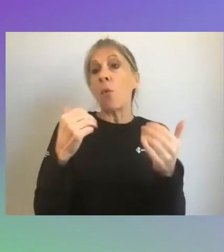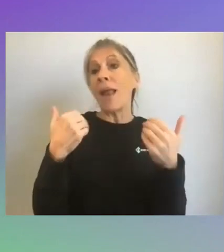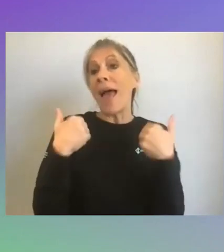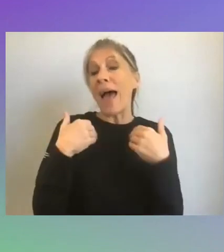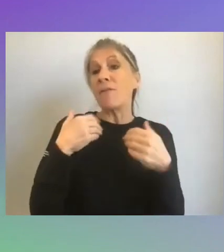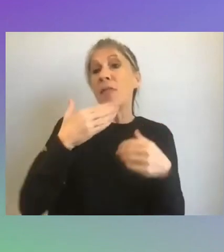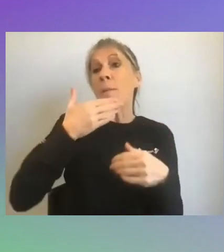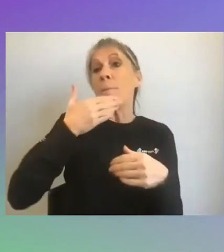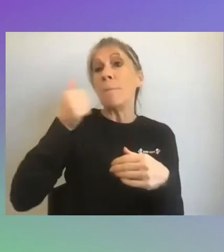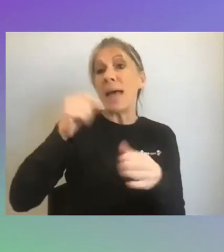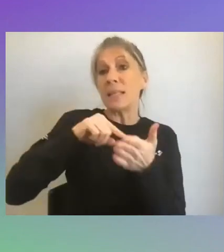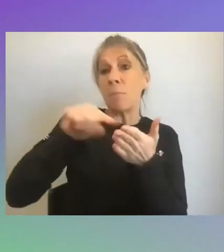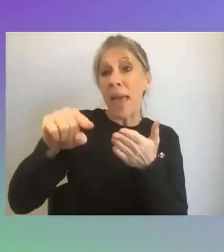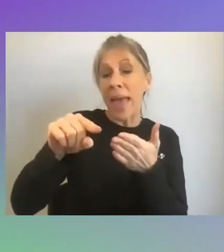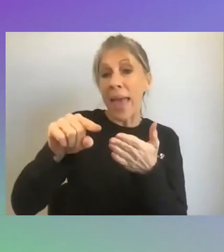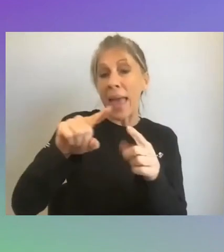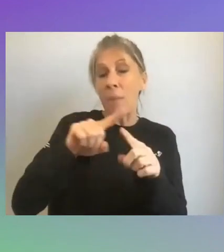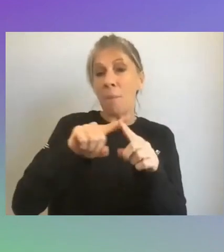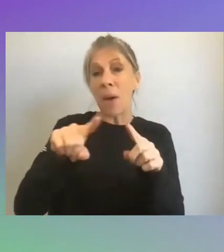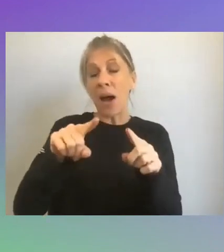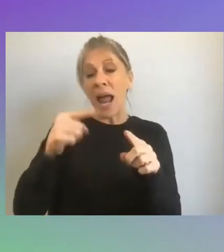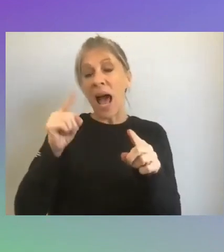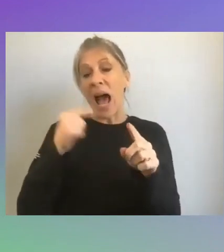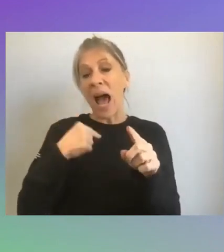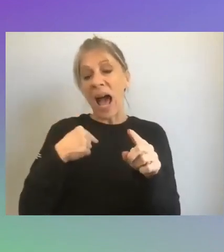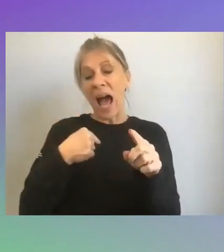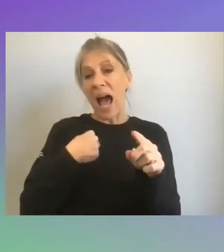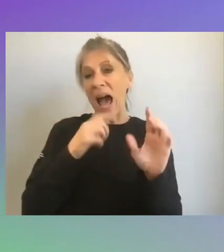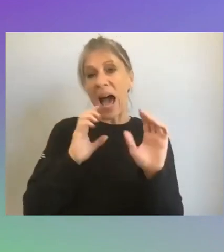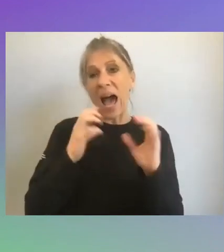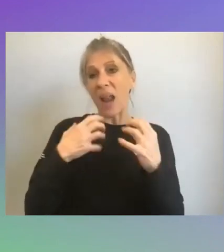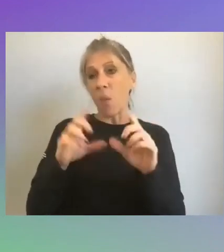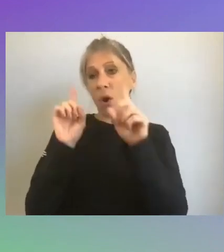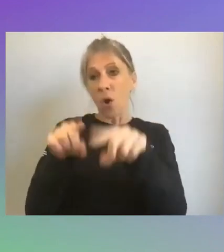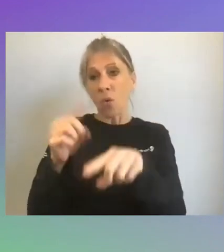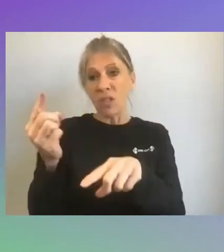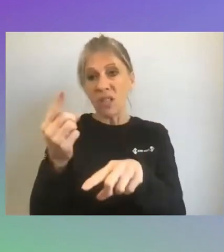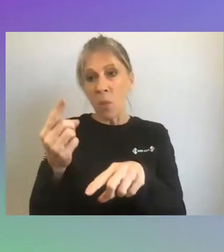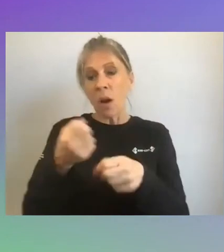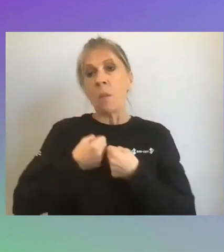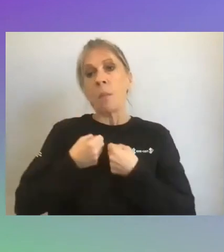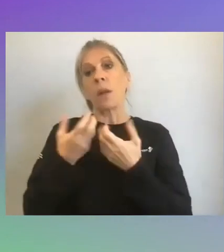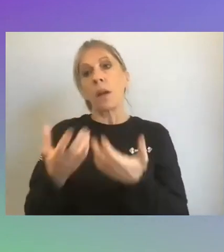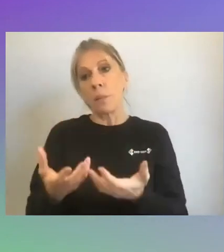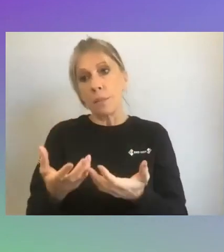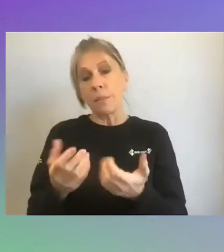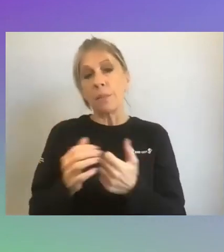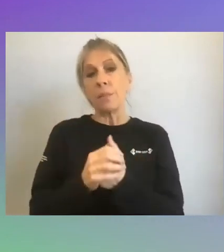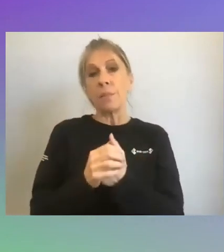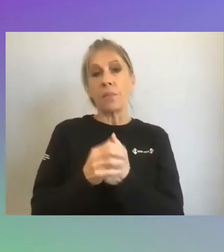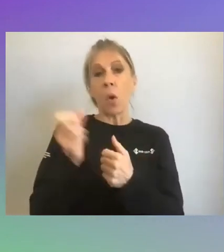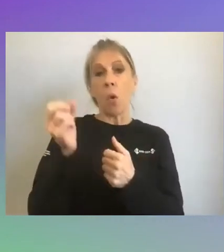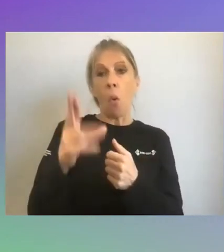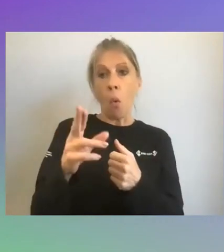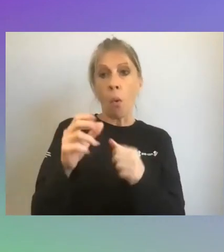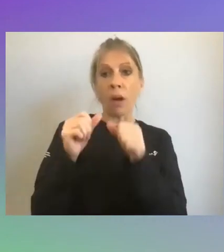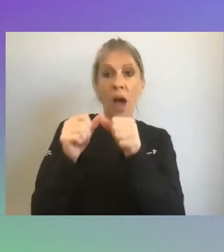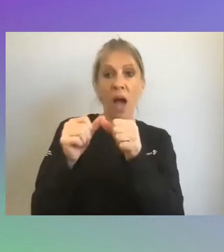best pay, but at least I wouldn't be somewhere where I'm burnt out completely or, um, I'm